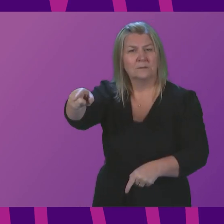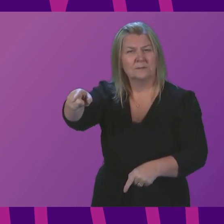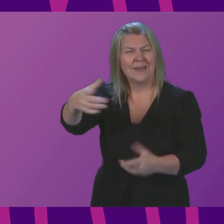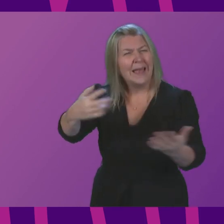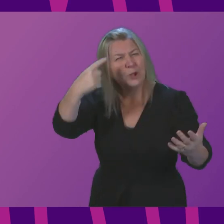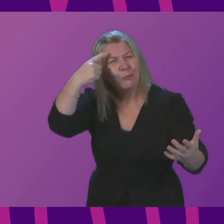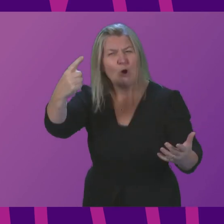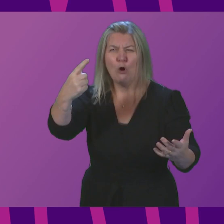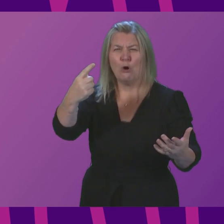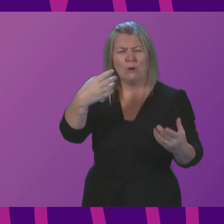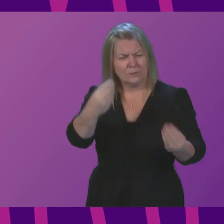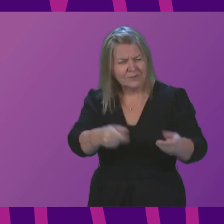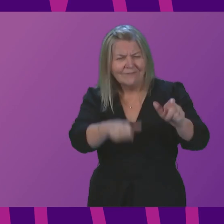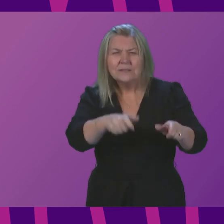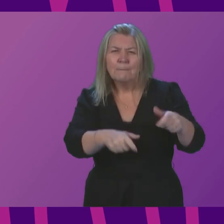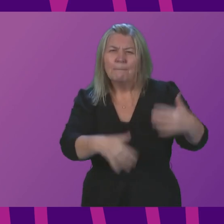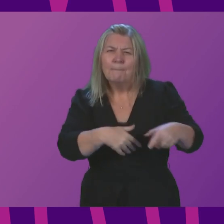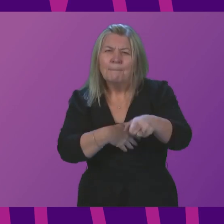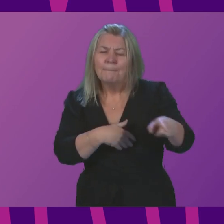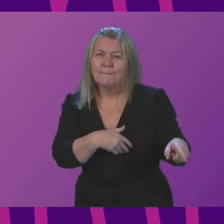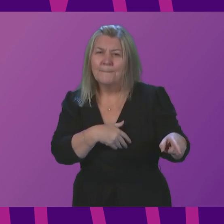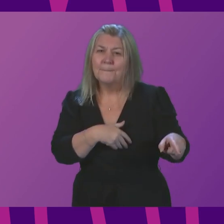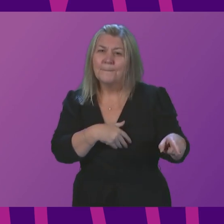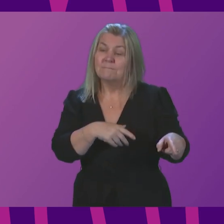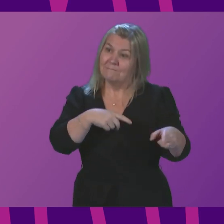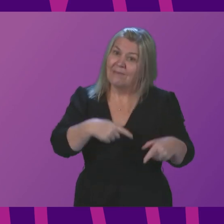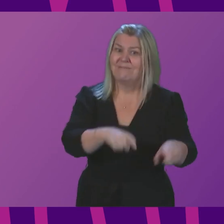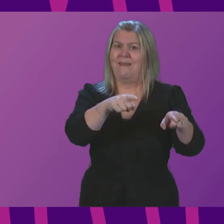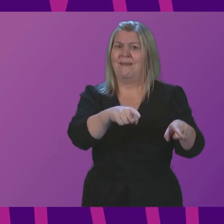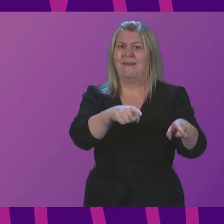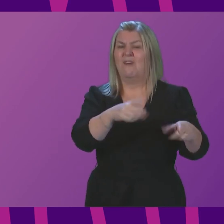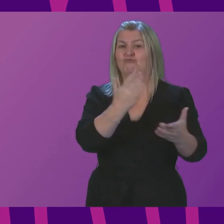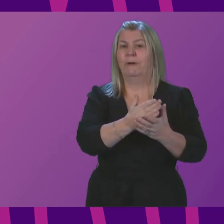Again, that is not an isolated example. Victims are routinely left in the dark about where